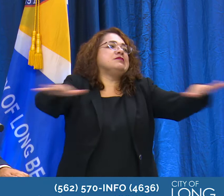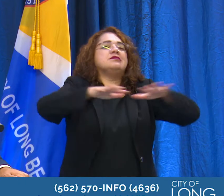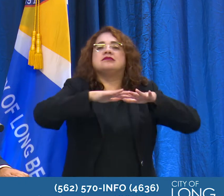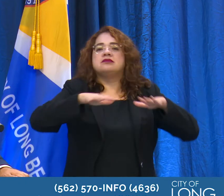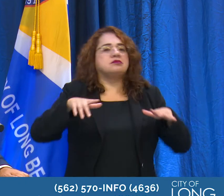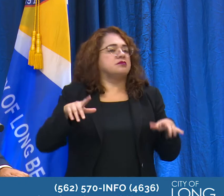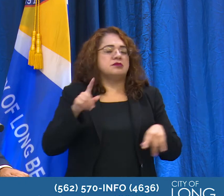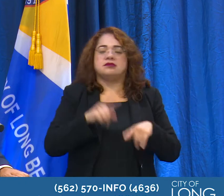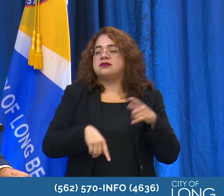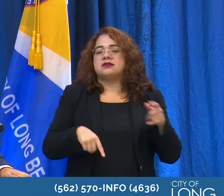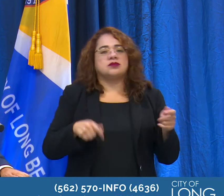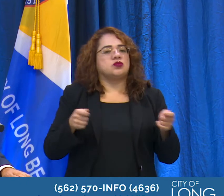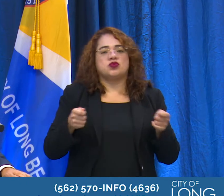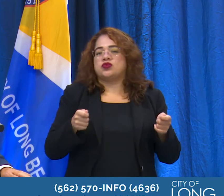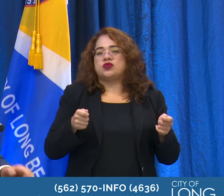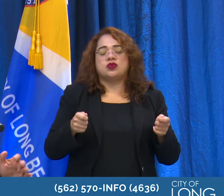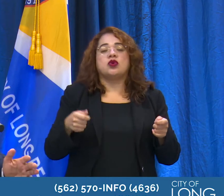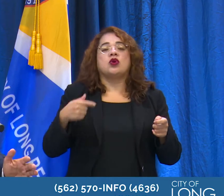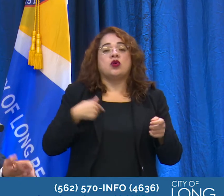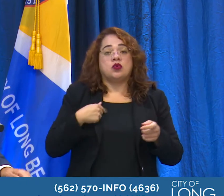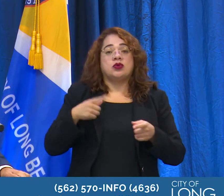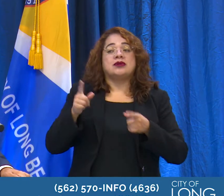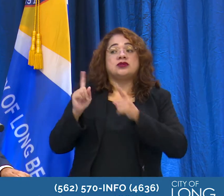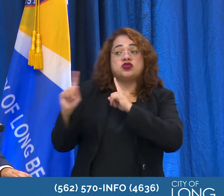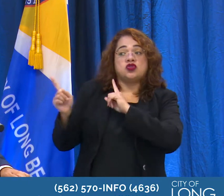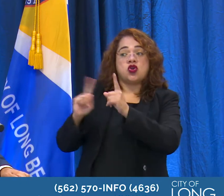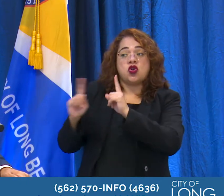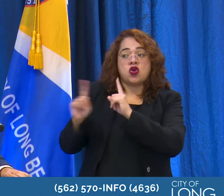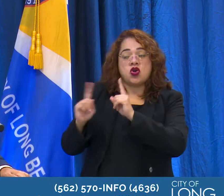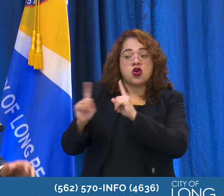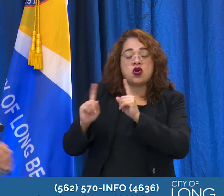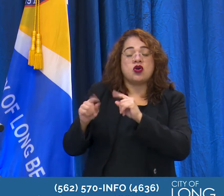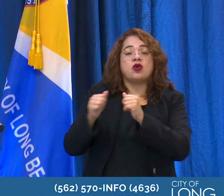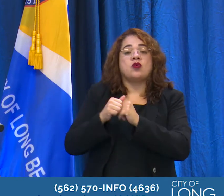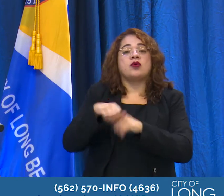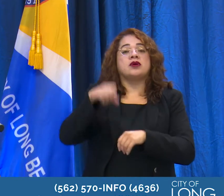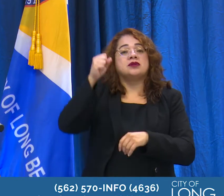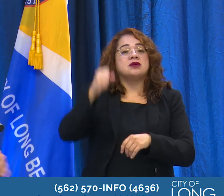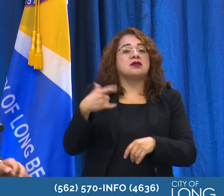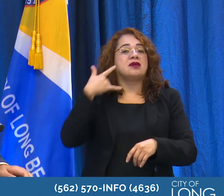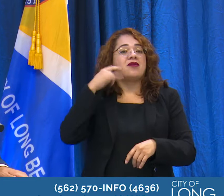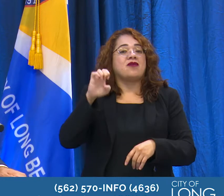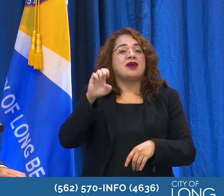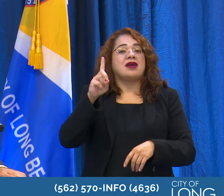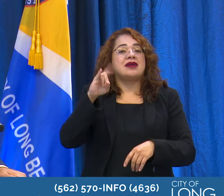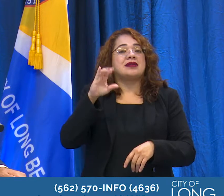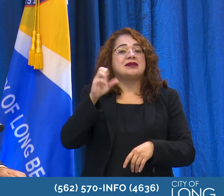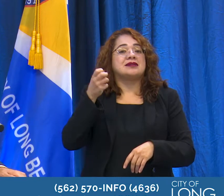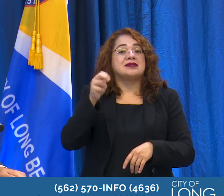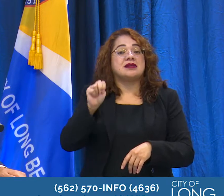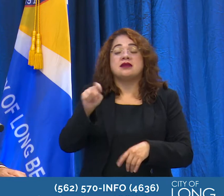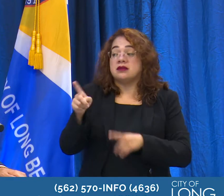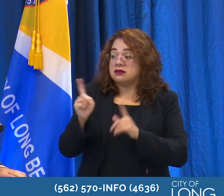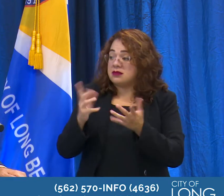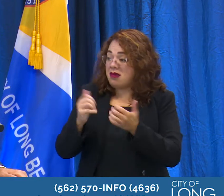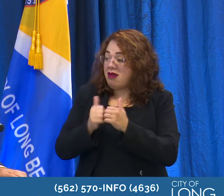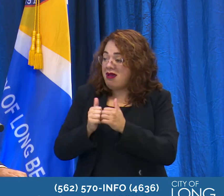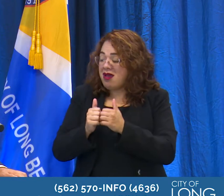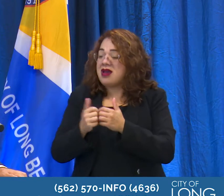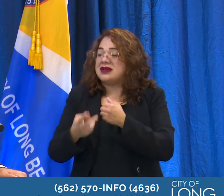how we conserve energy with each other. During this warm weather, it's important for us to shift our energy use if at